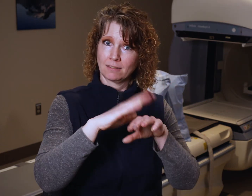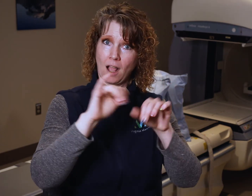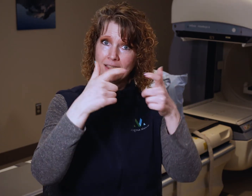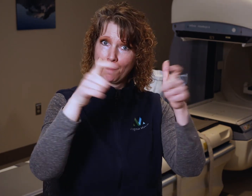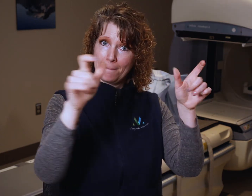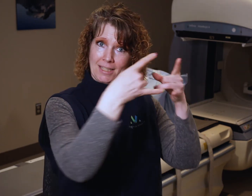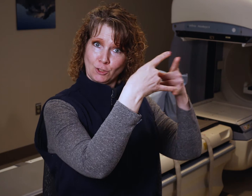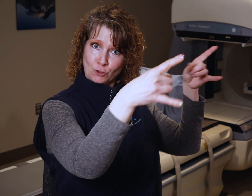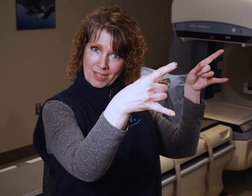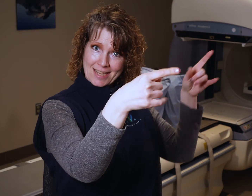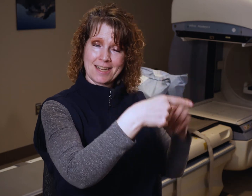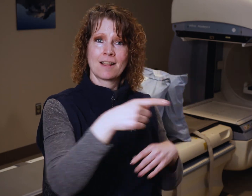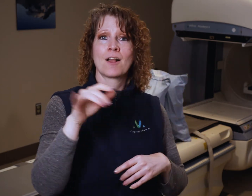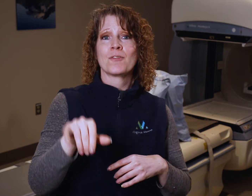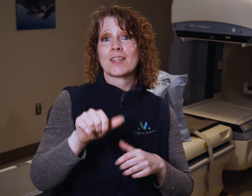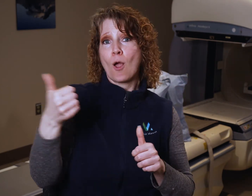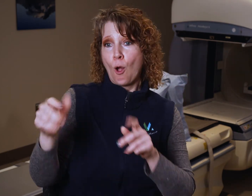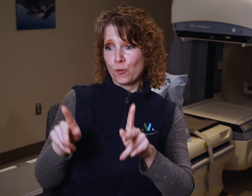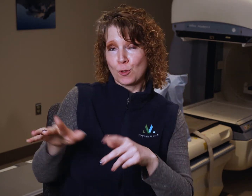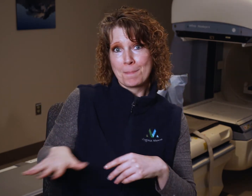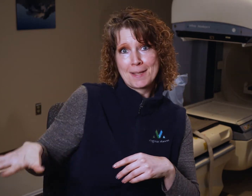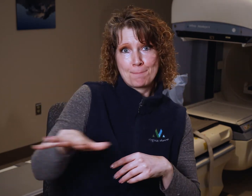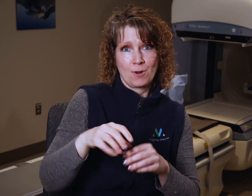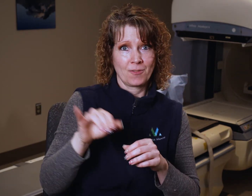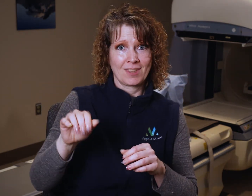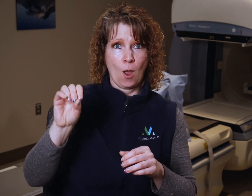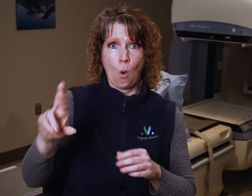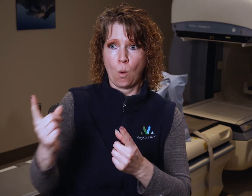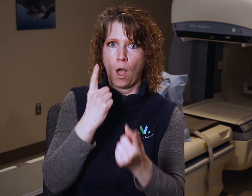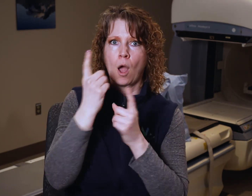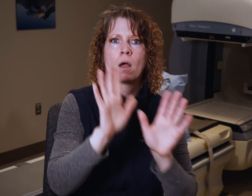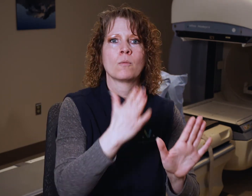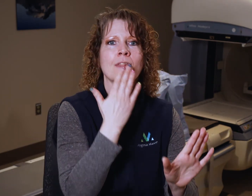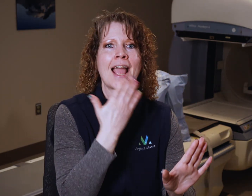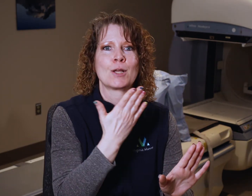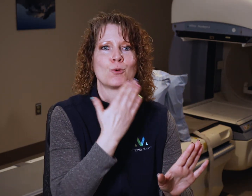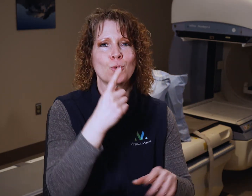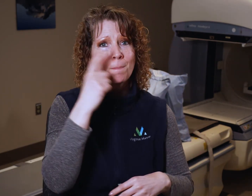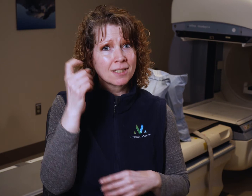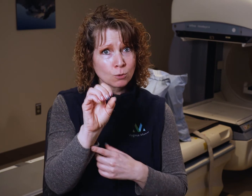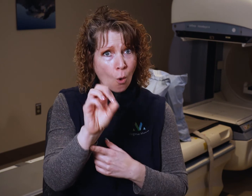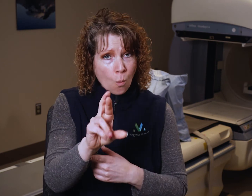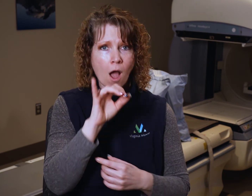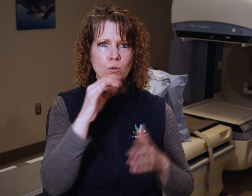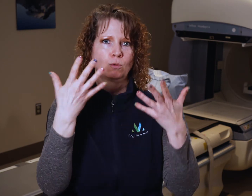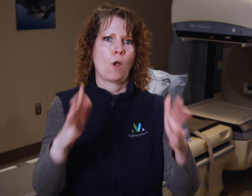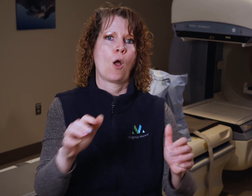and displaying speech to text on the big screen in the OR. The other staff in the OR were very thankful